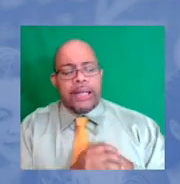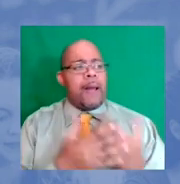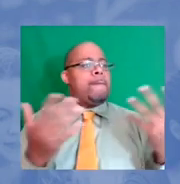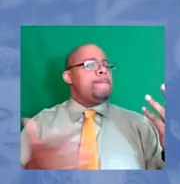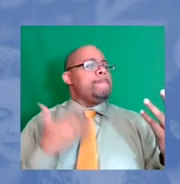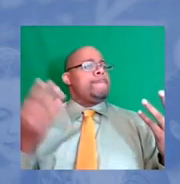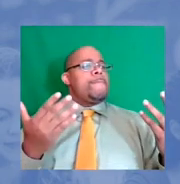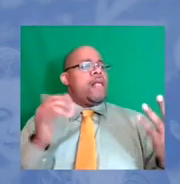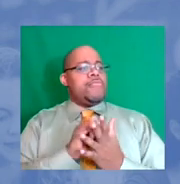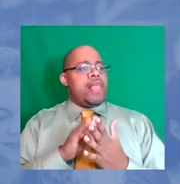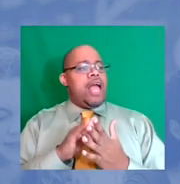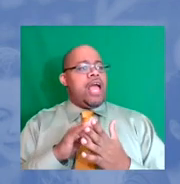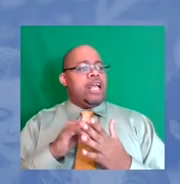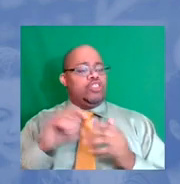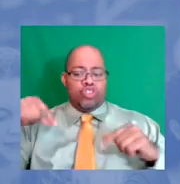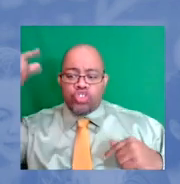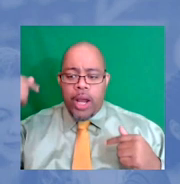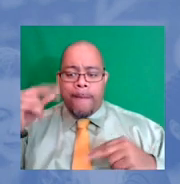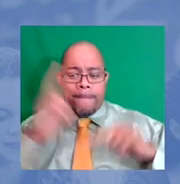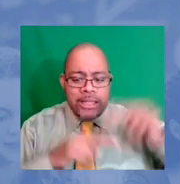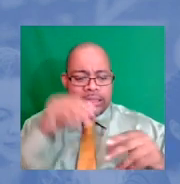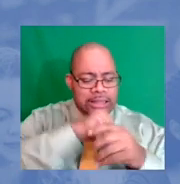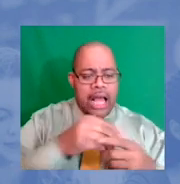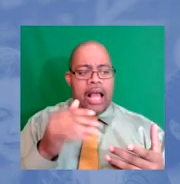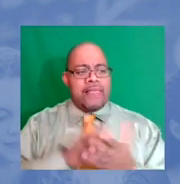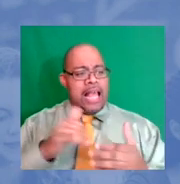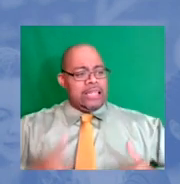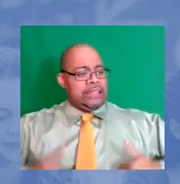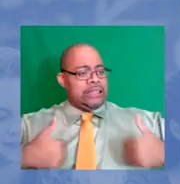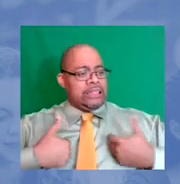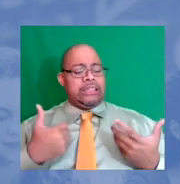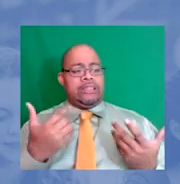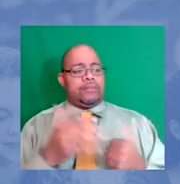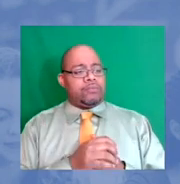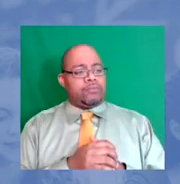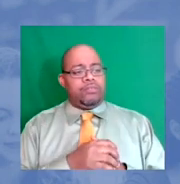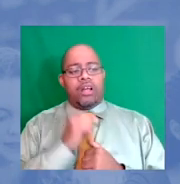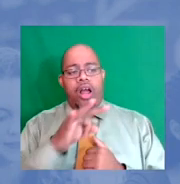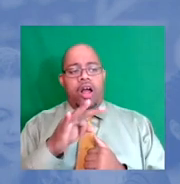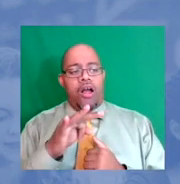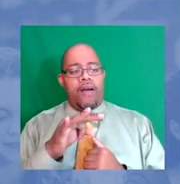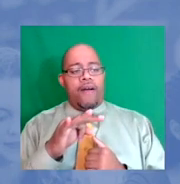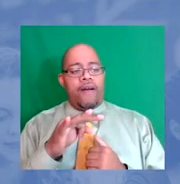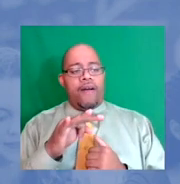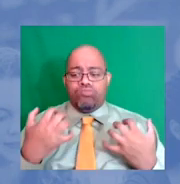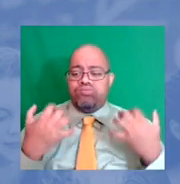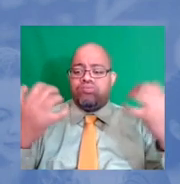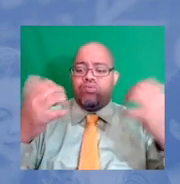FACILITIES IN THE BUILDING, THE EXISTENCE OR NOT OF AUDITORIUMS FOR EXPRESSION OF ARTS